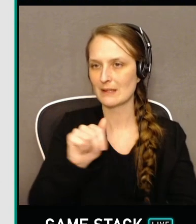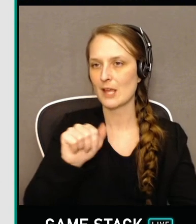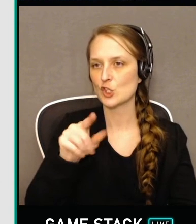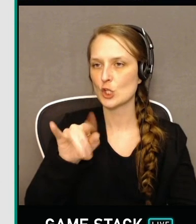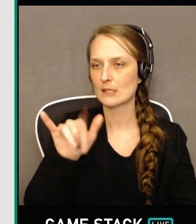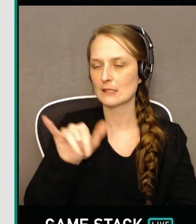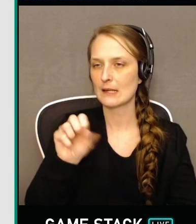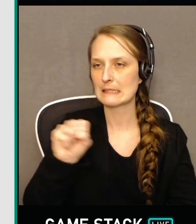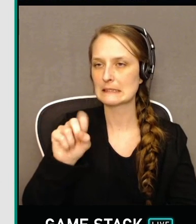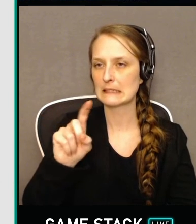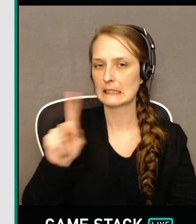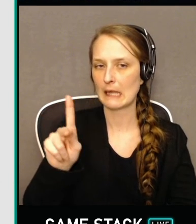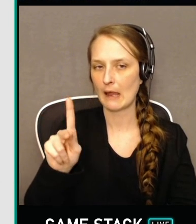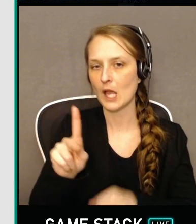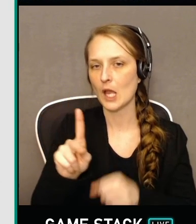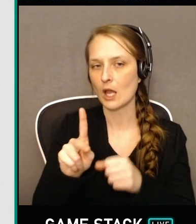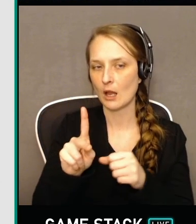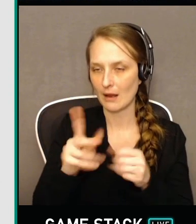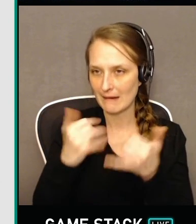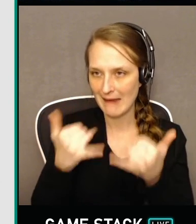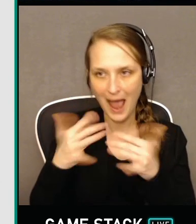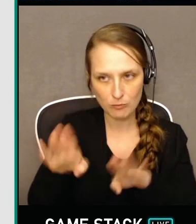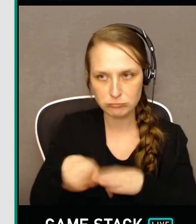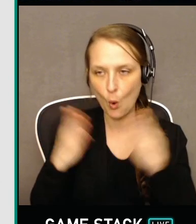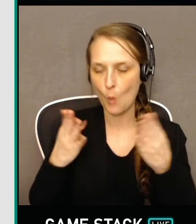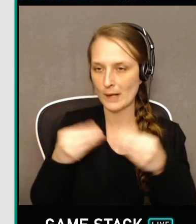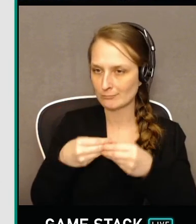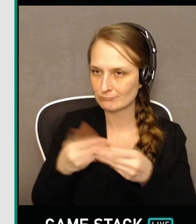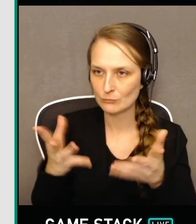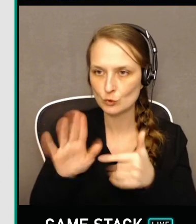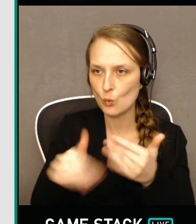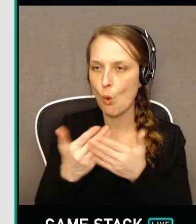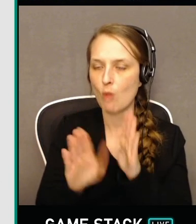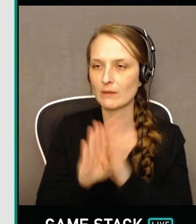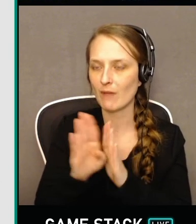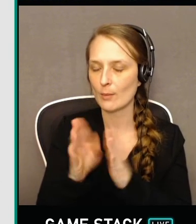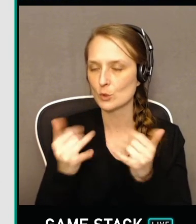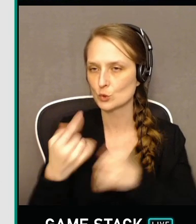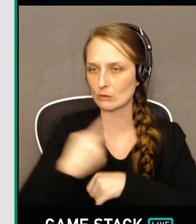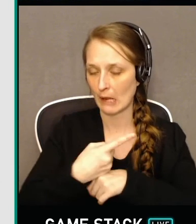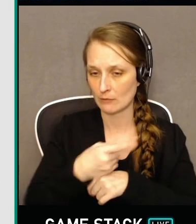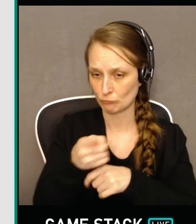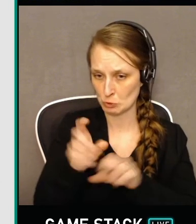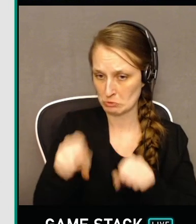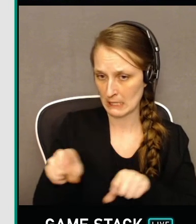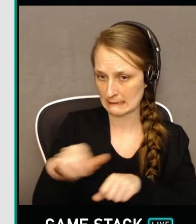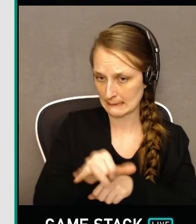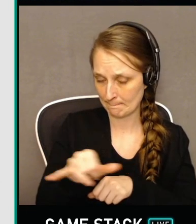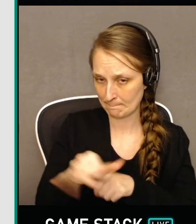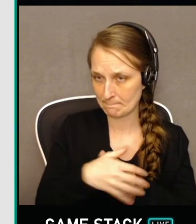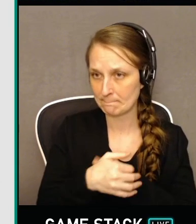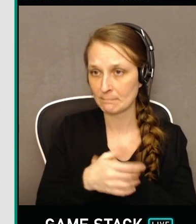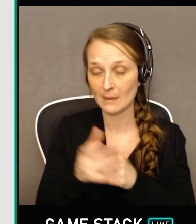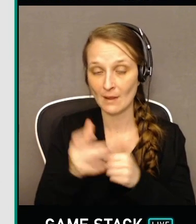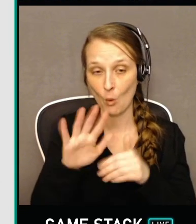and we're opening up the floodgates to all developers today. You can do the same, all this information and more